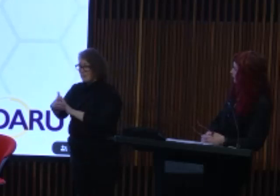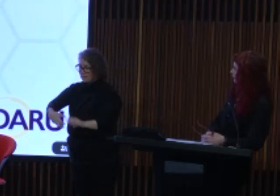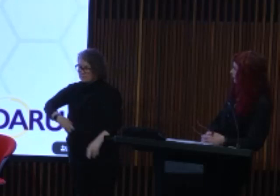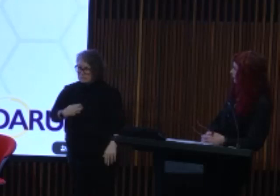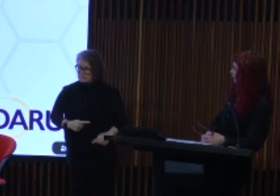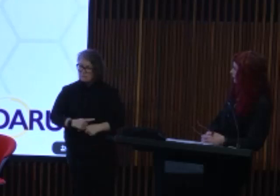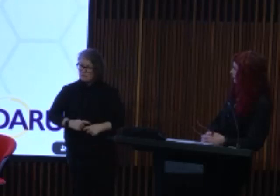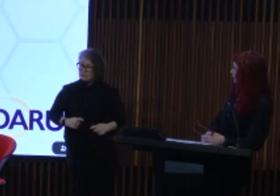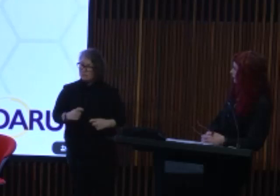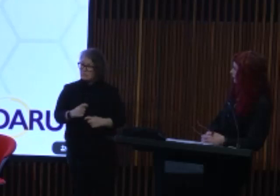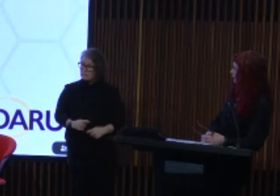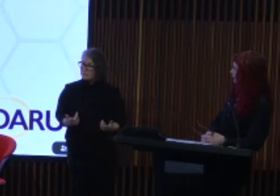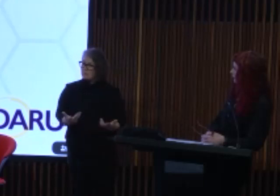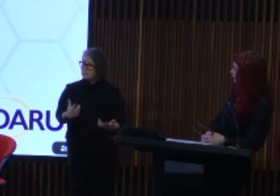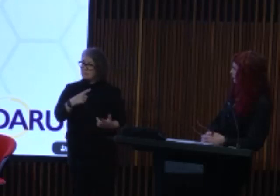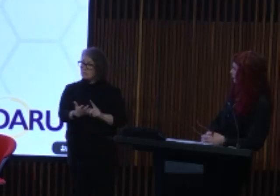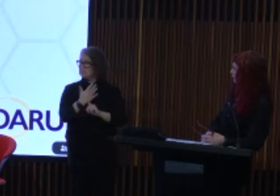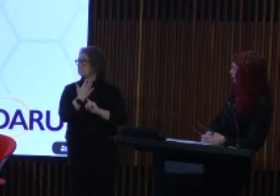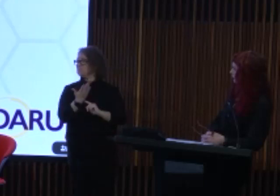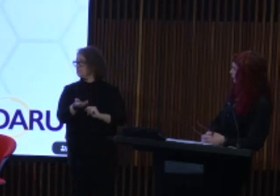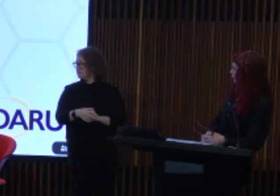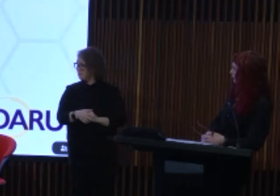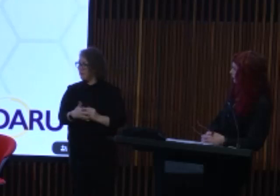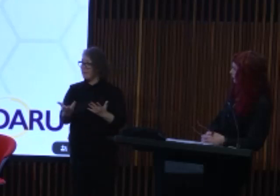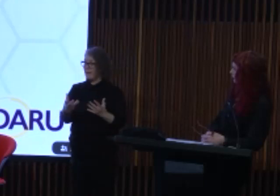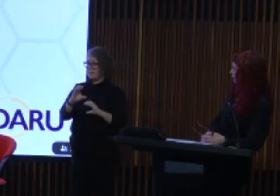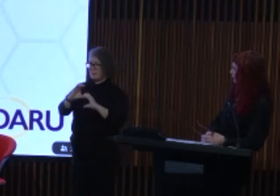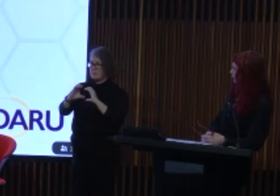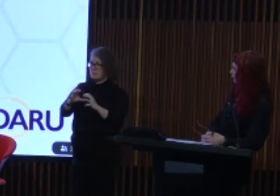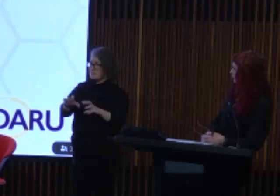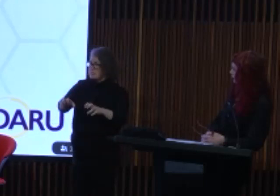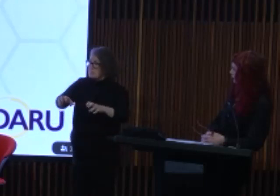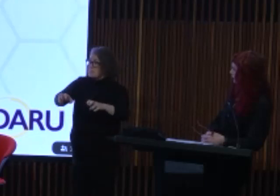using the system, and then our conversations become quite tense and quite heated. People